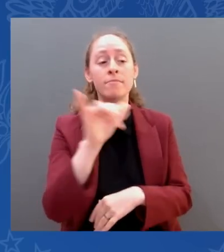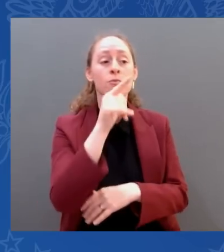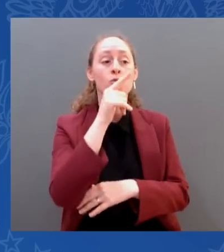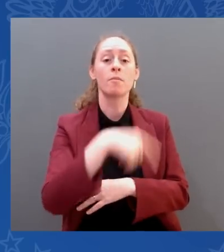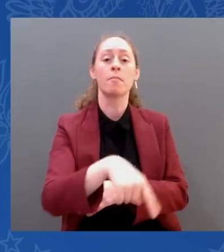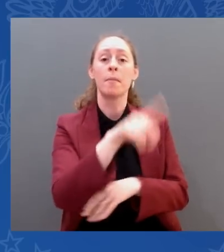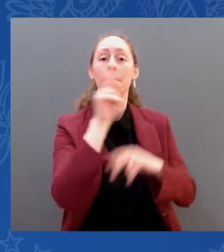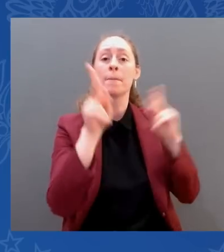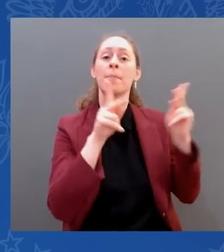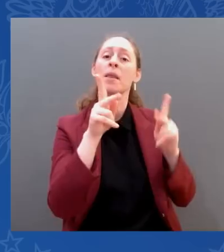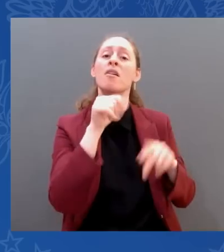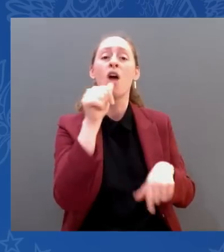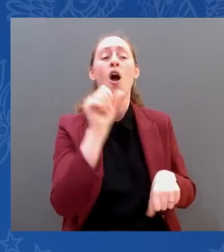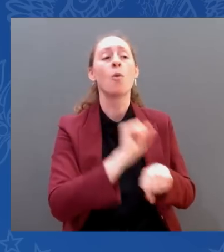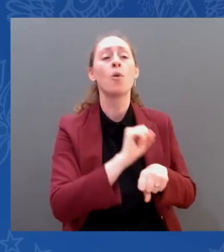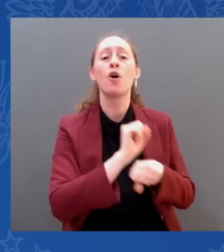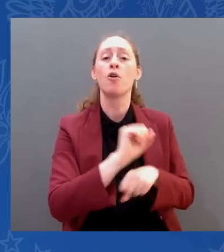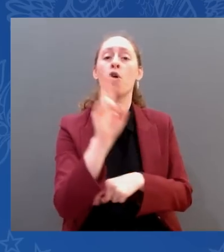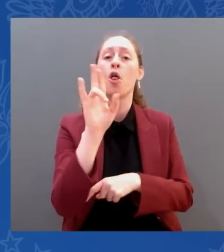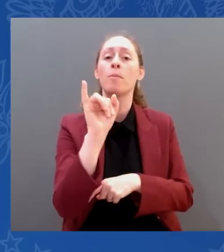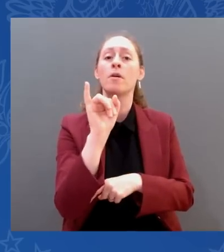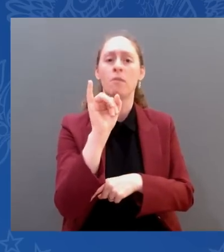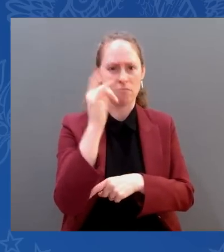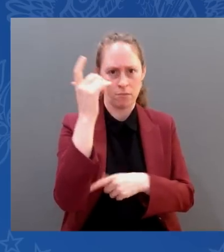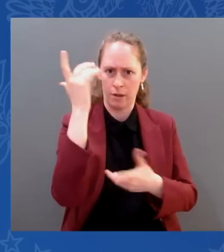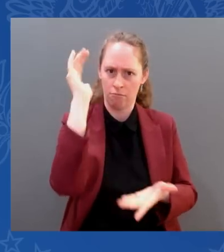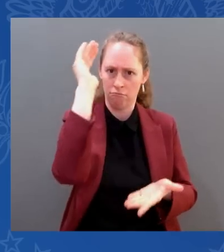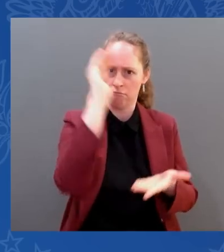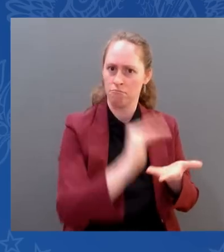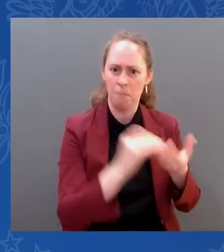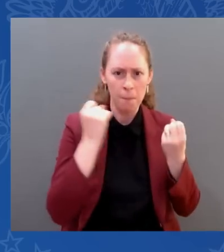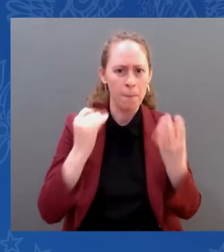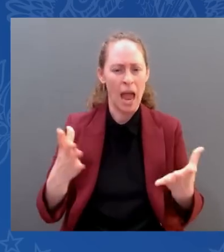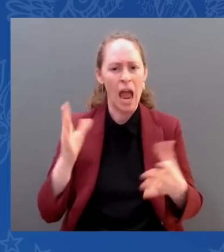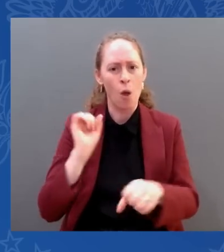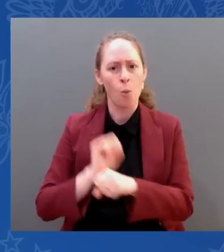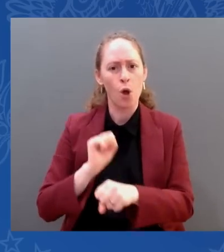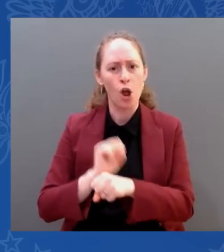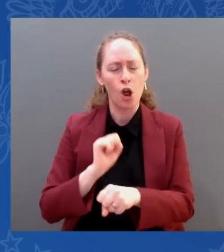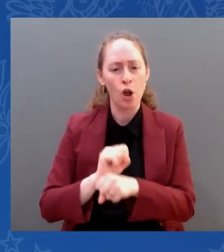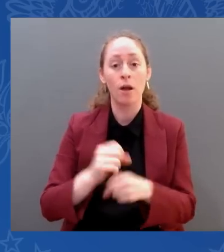And since I took office, families are carrying less debt on average in America.